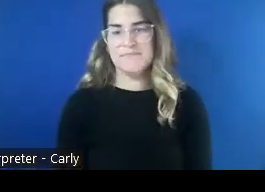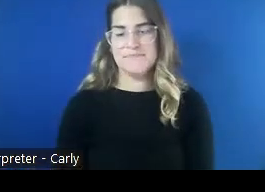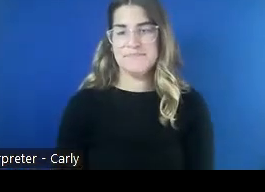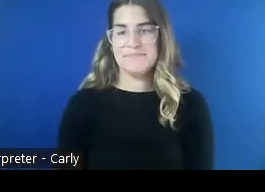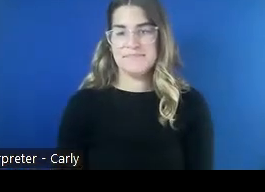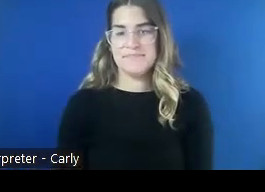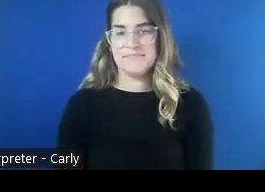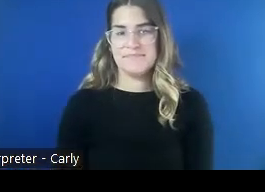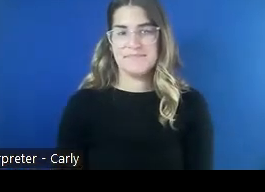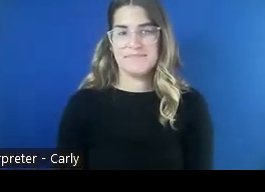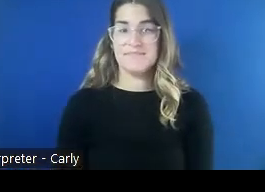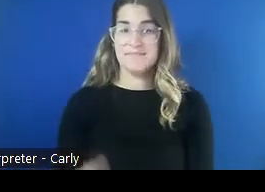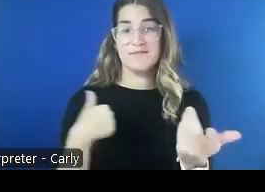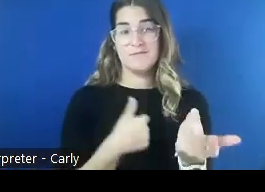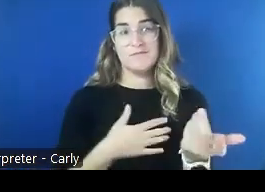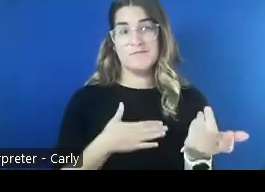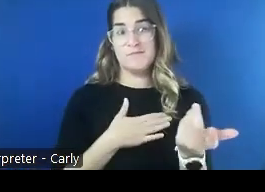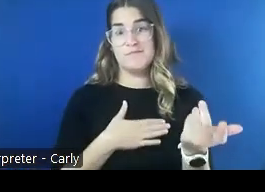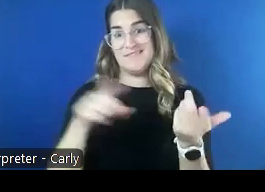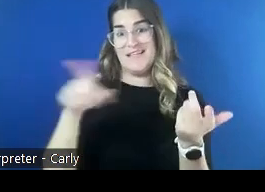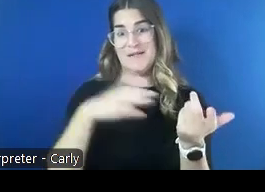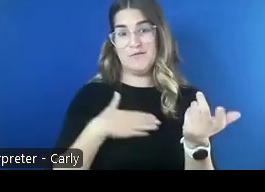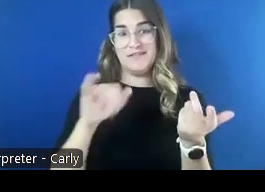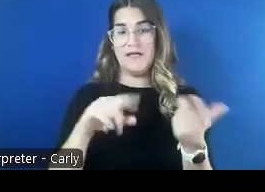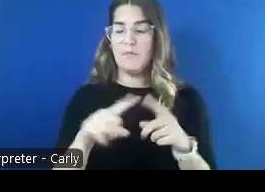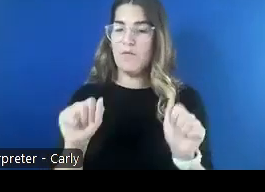that but we can do warm handoffs when we're physically in the clinic um which has helps